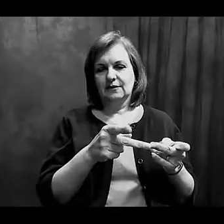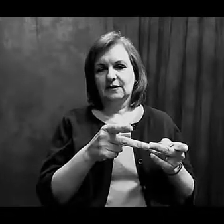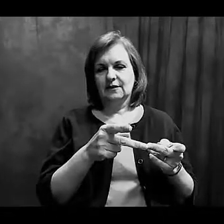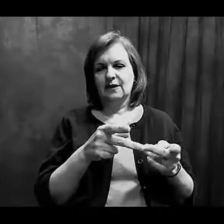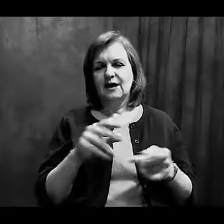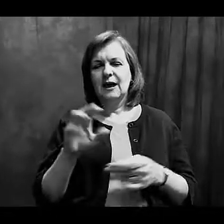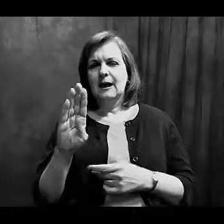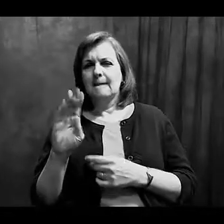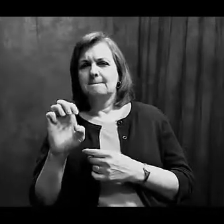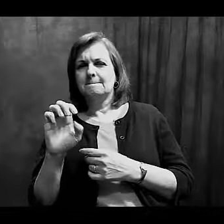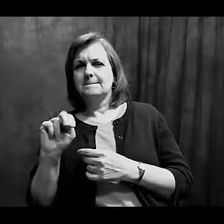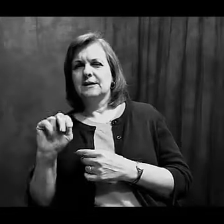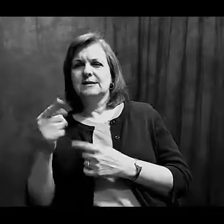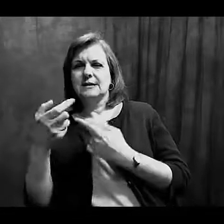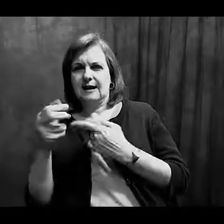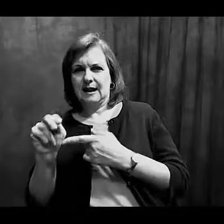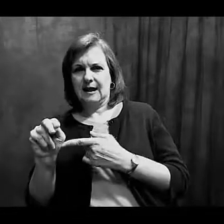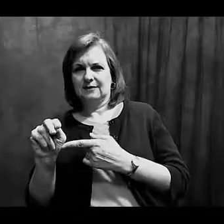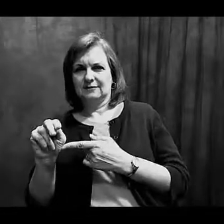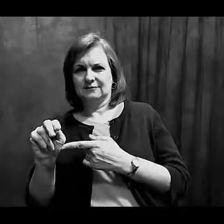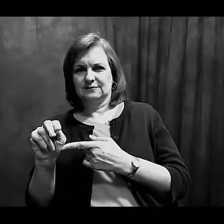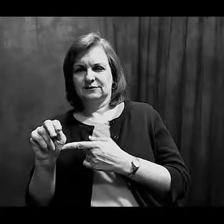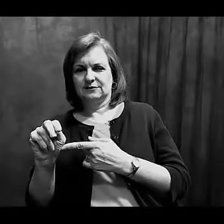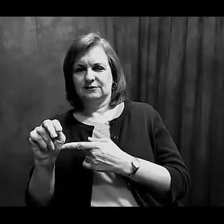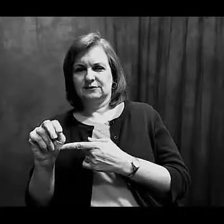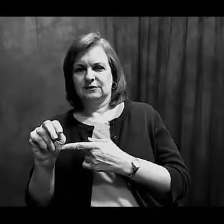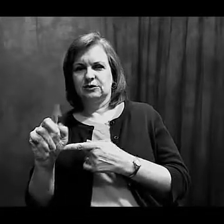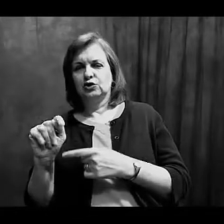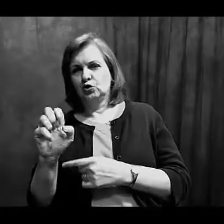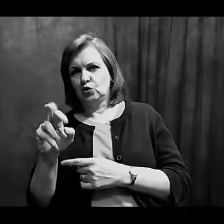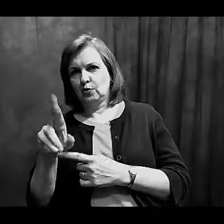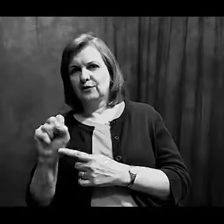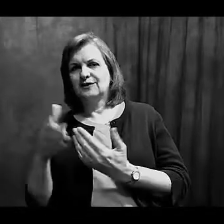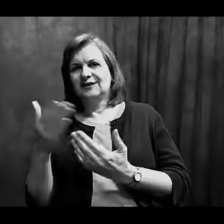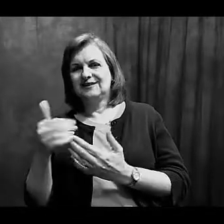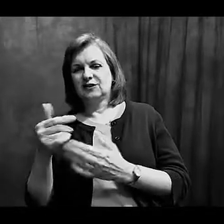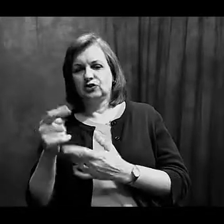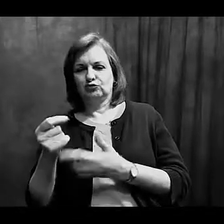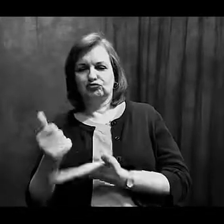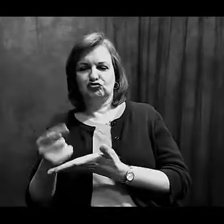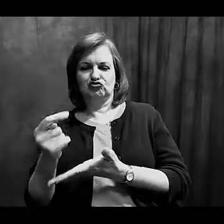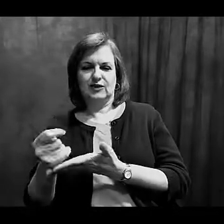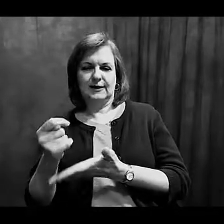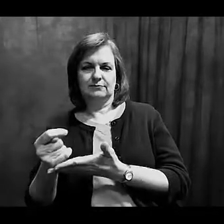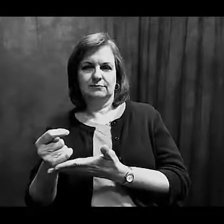why are benign tumors better? well these are easier to treat typically